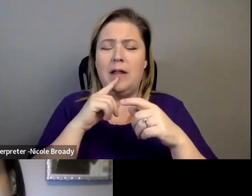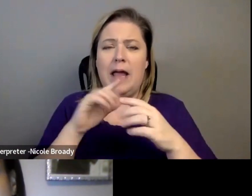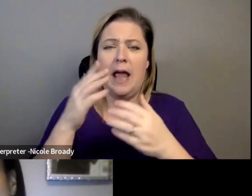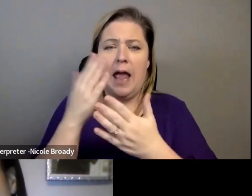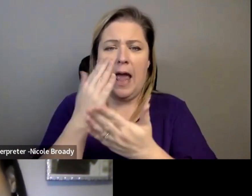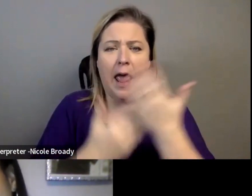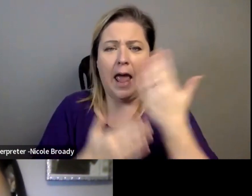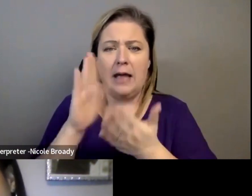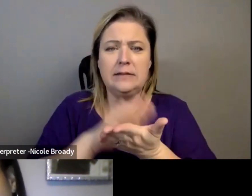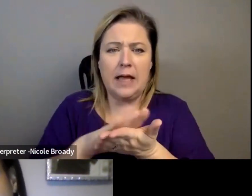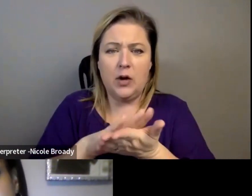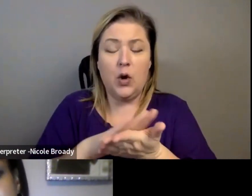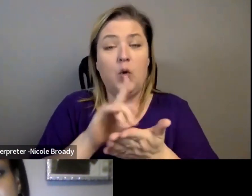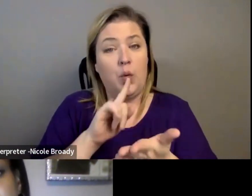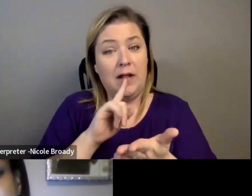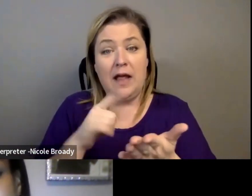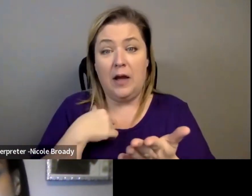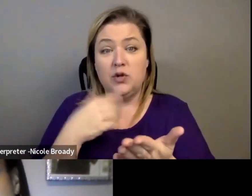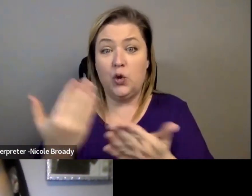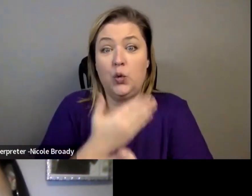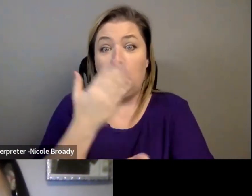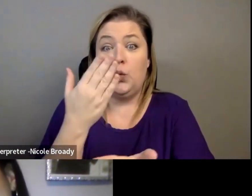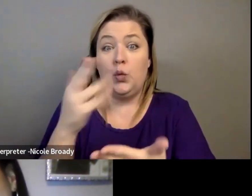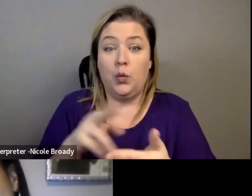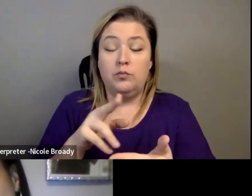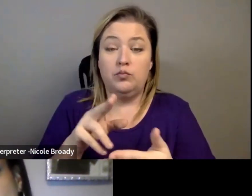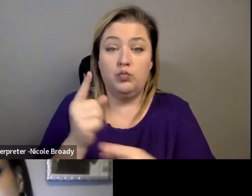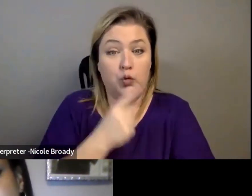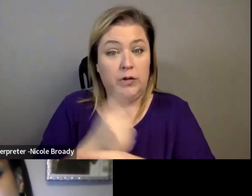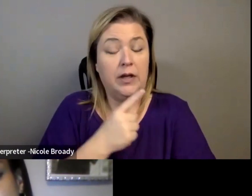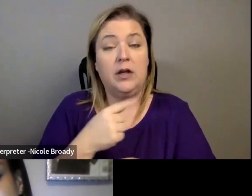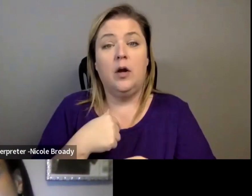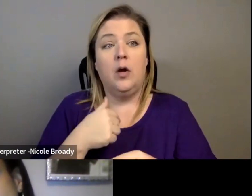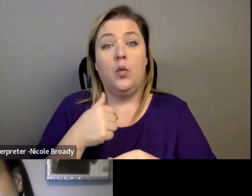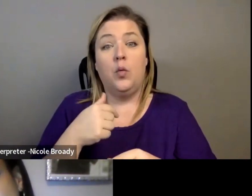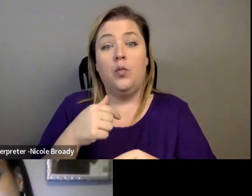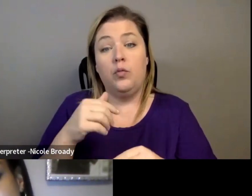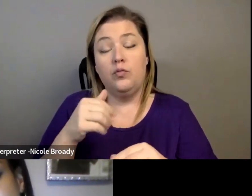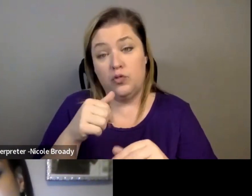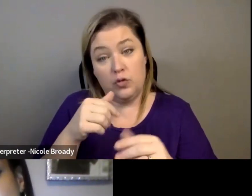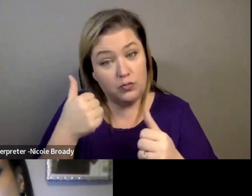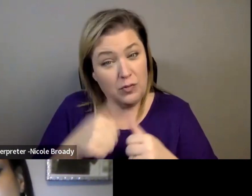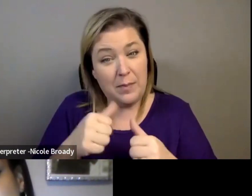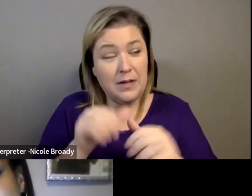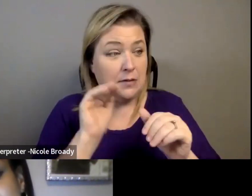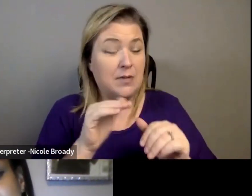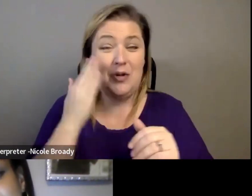was now our new routine. reminding her that she may not see the store owner she will go say good morning to everyday or talk to the ladies I at the